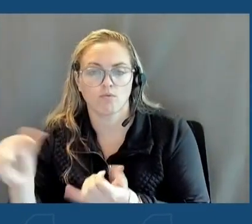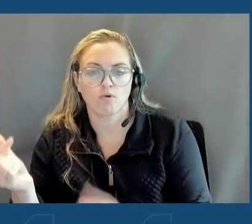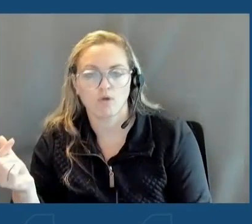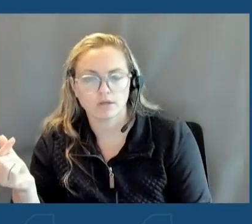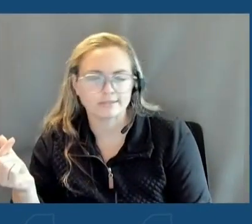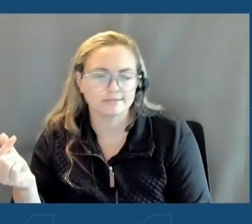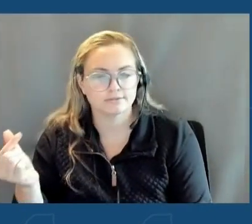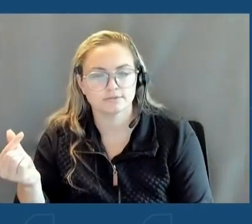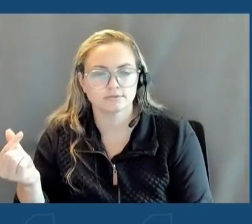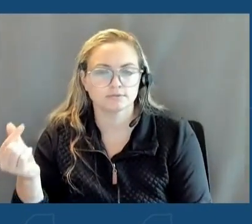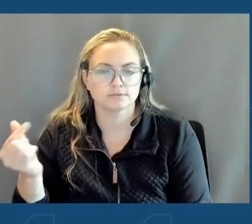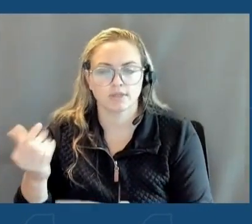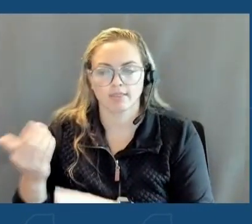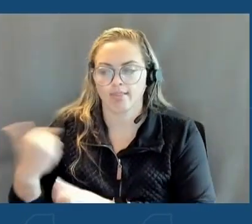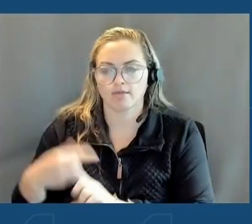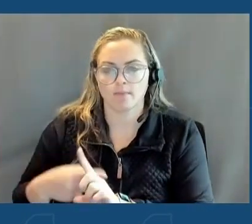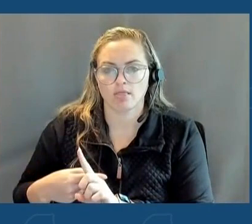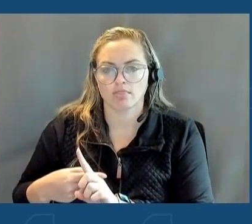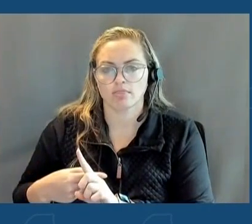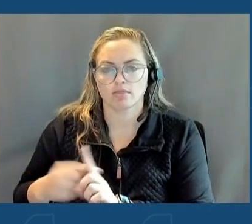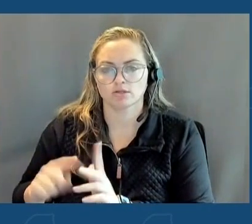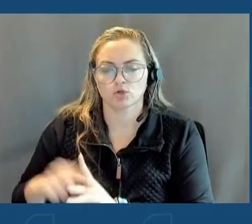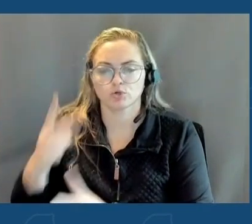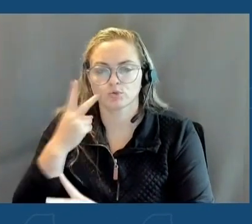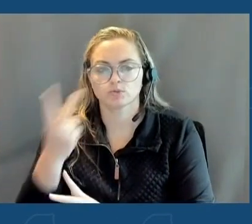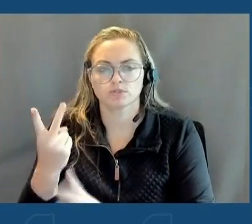YOU LOOK BACK TO JULY 2022 AND AUGUST 2022 ON THE LEFT.